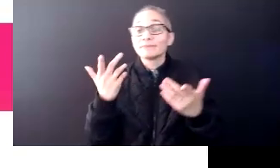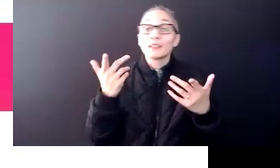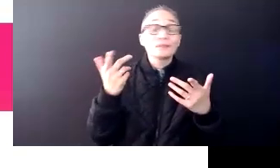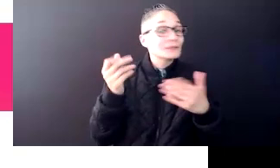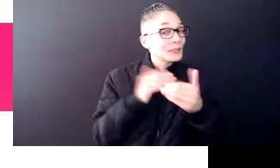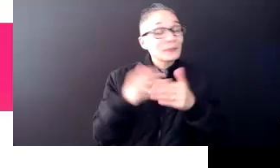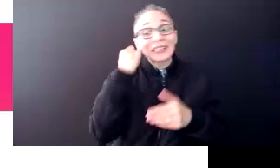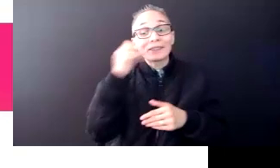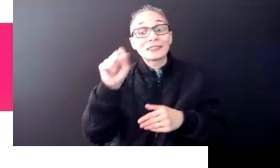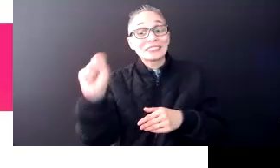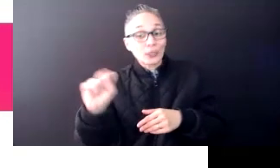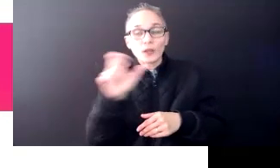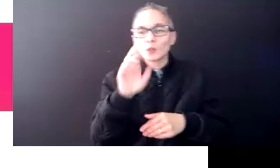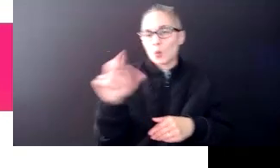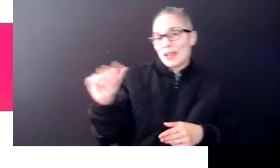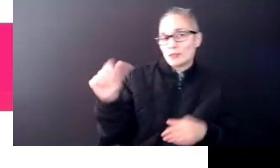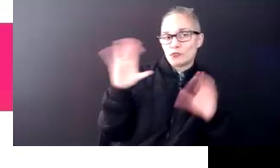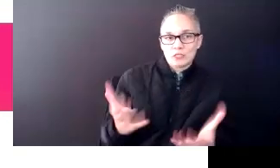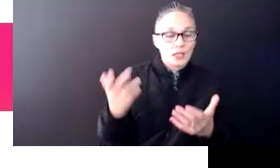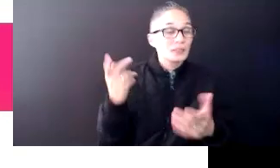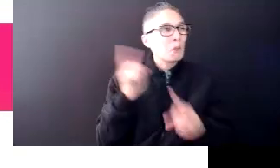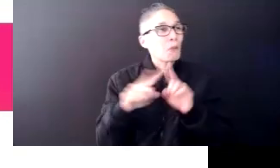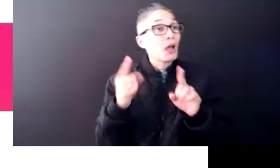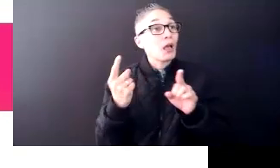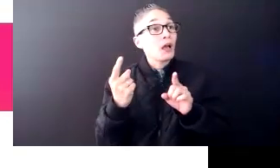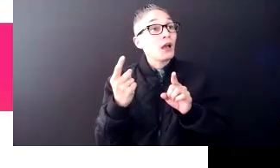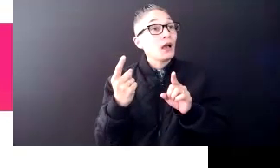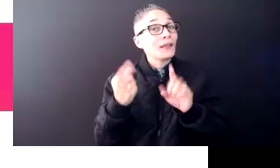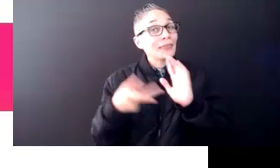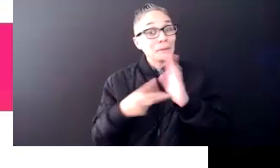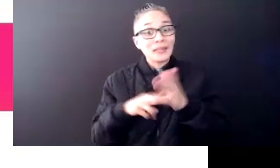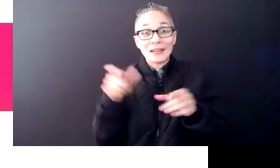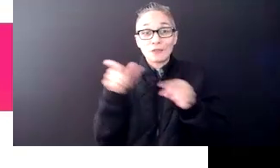But the meaning of the term regular and substantive